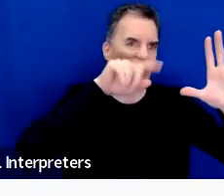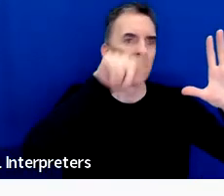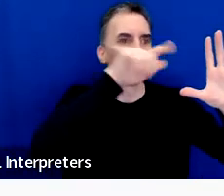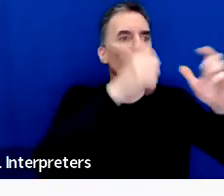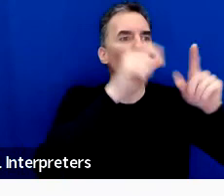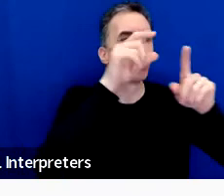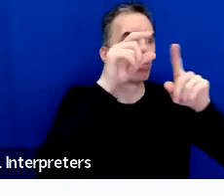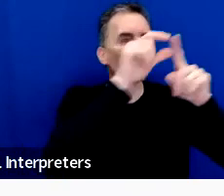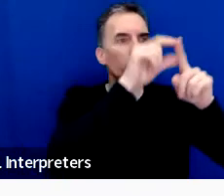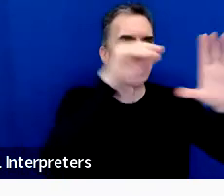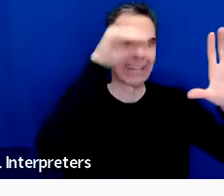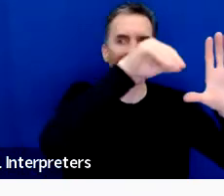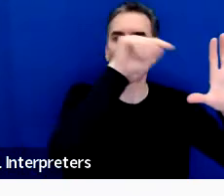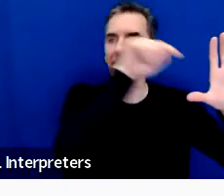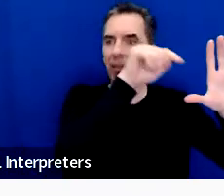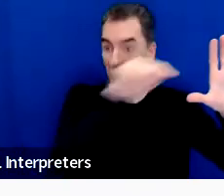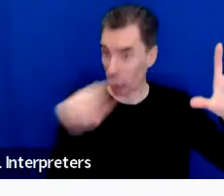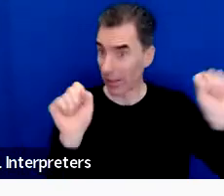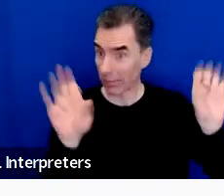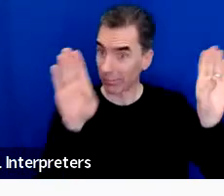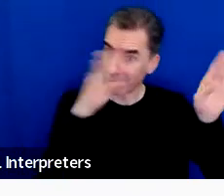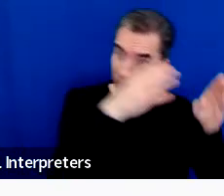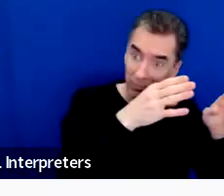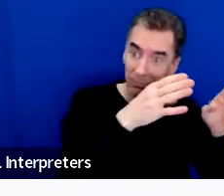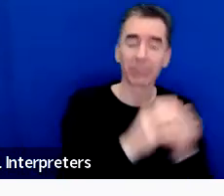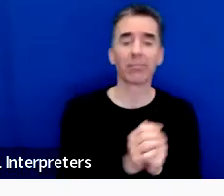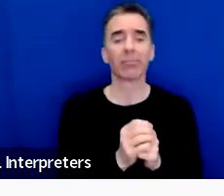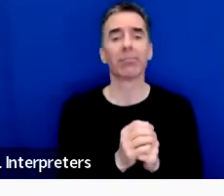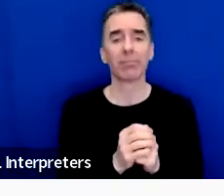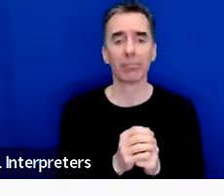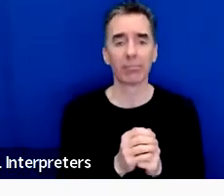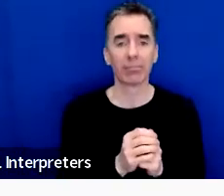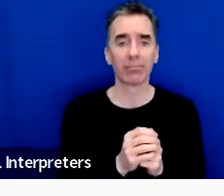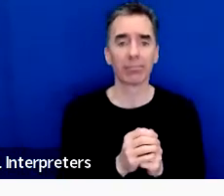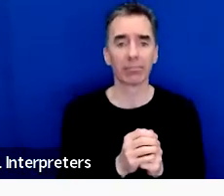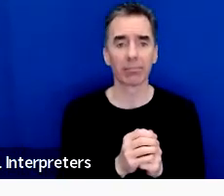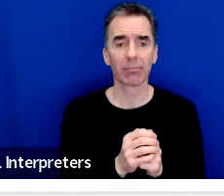So from the library here, let's quick into a text